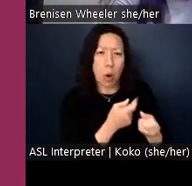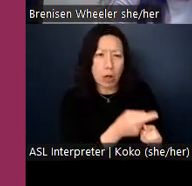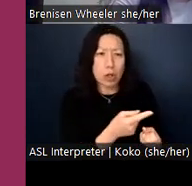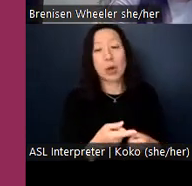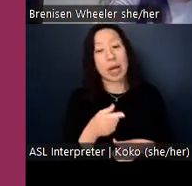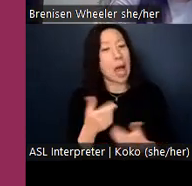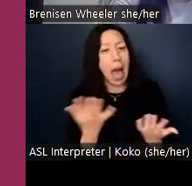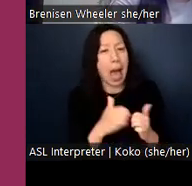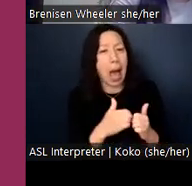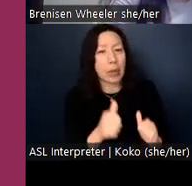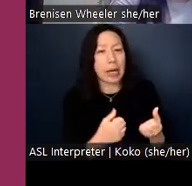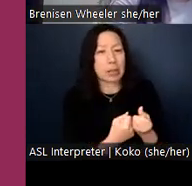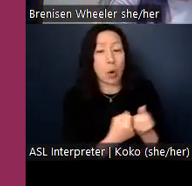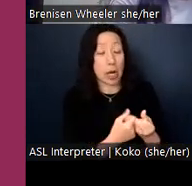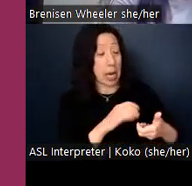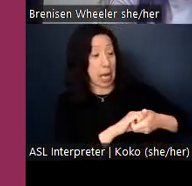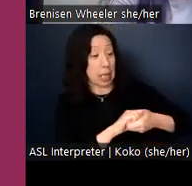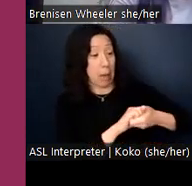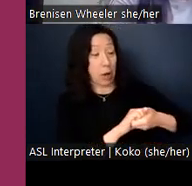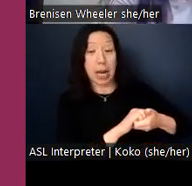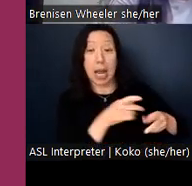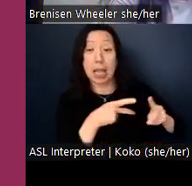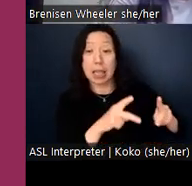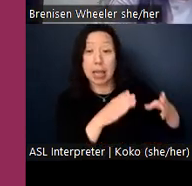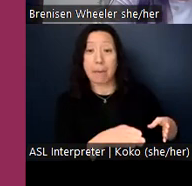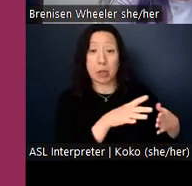letting them take the lead. 13:24:28 You're not saying you have to do